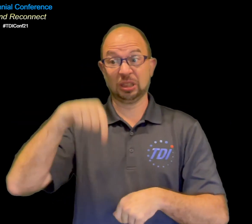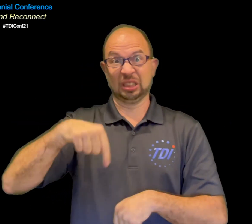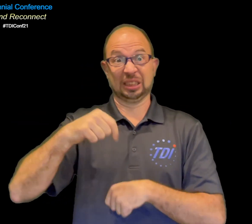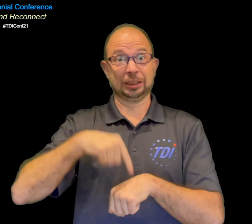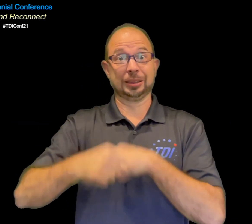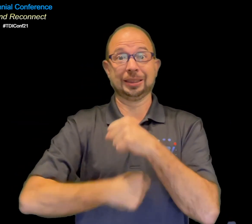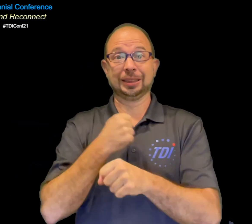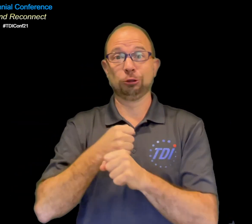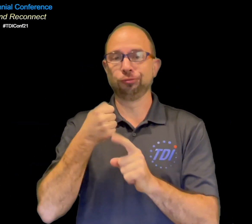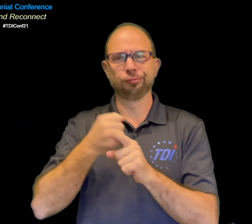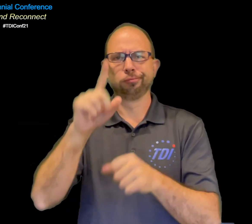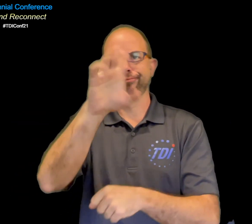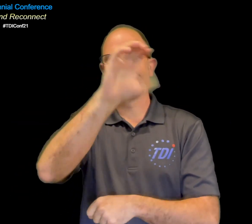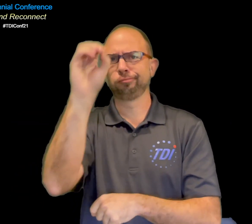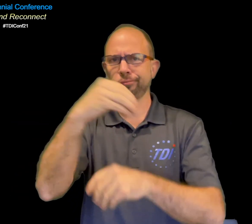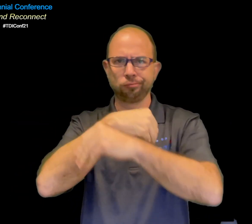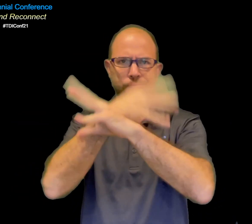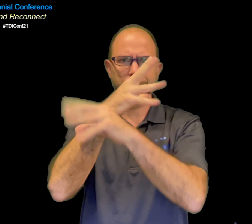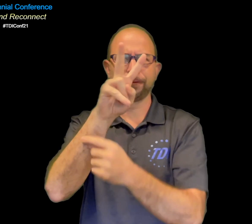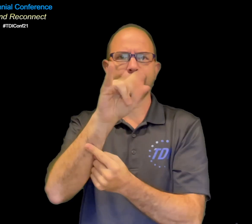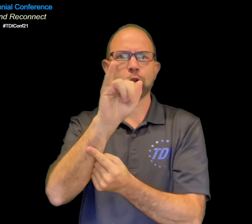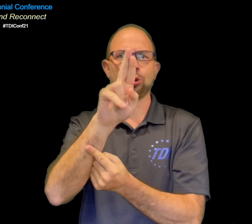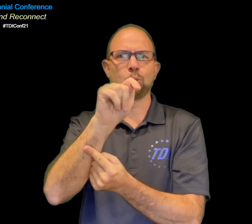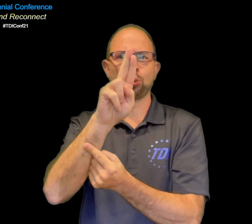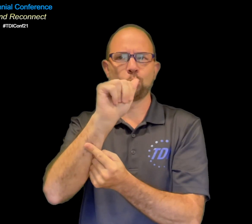this time it will be 100% fully virtual.